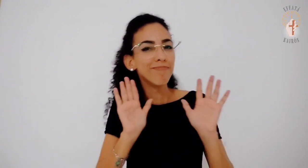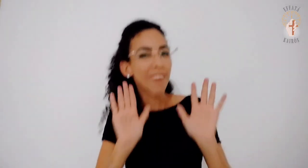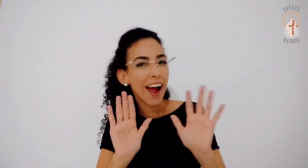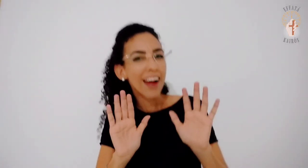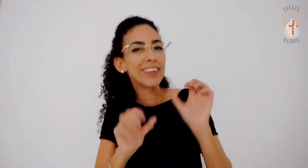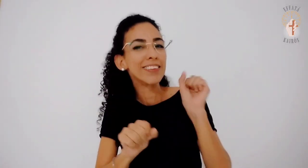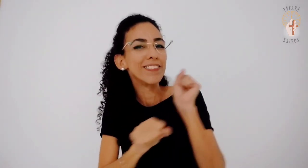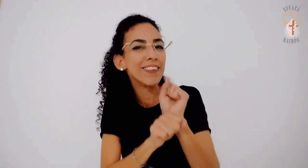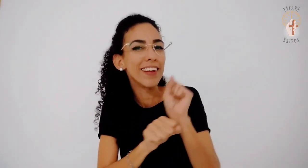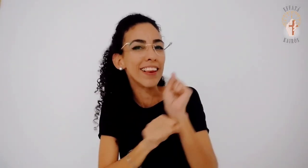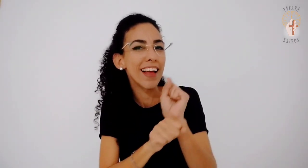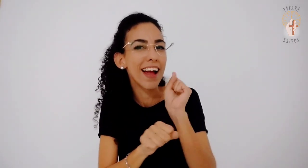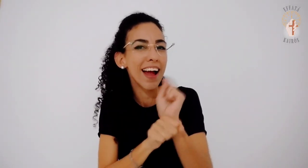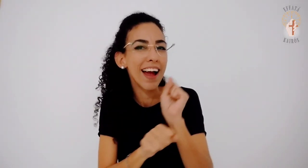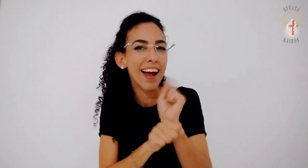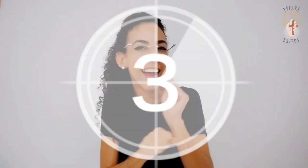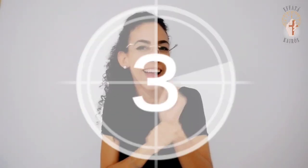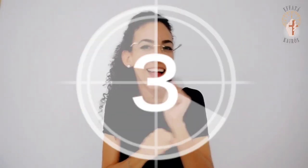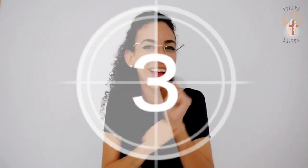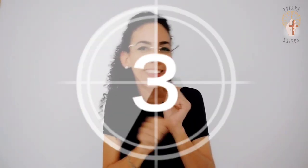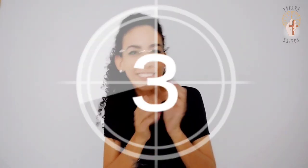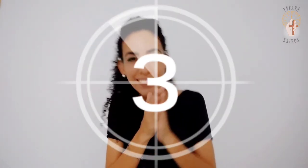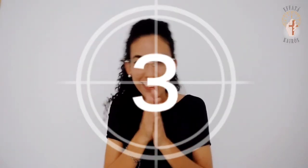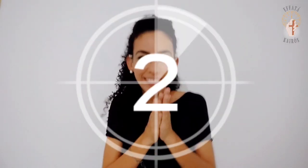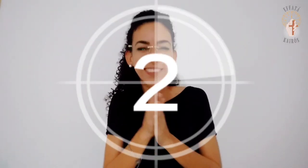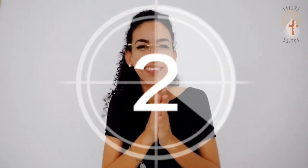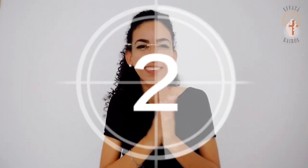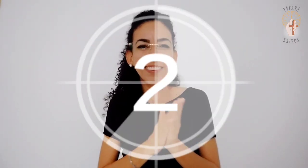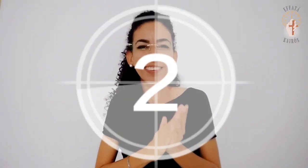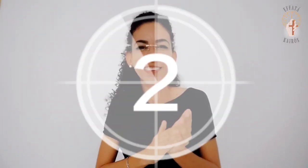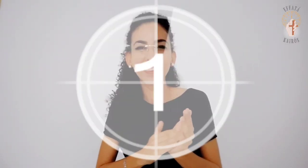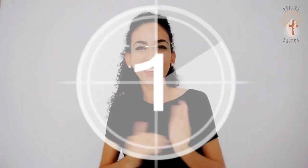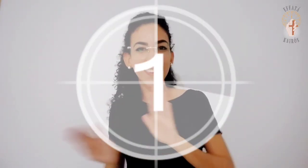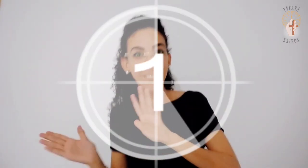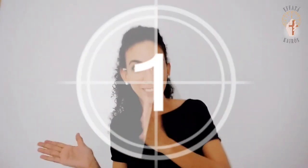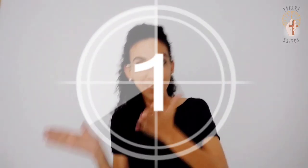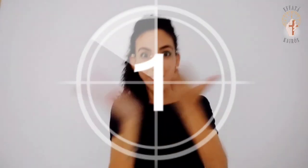Come on, countdown